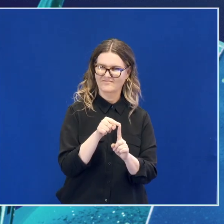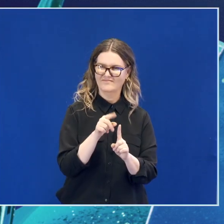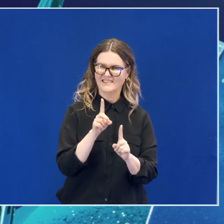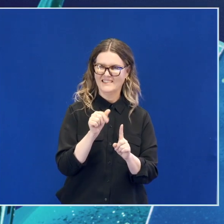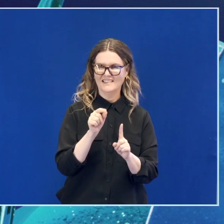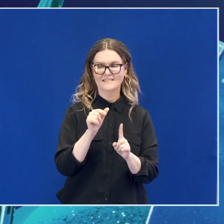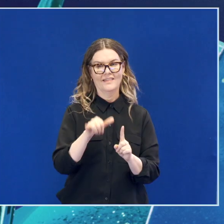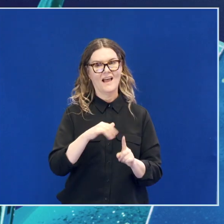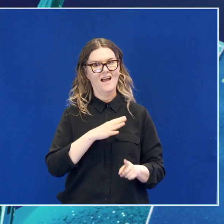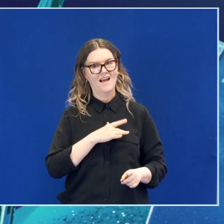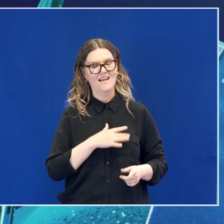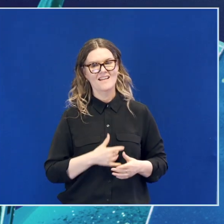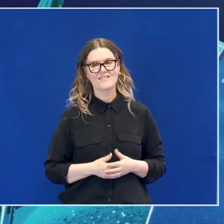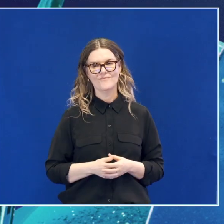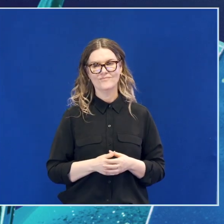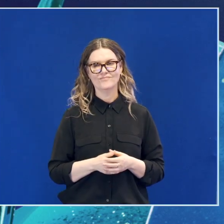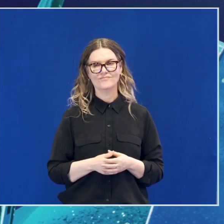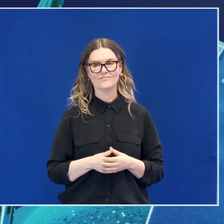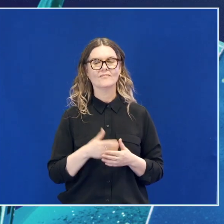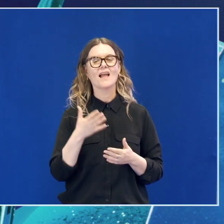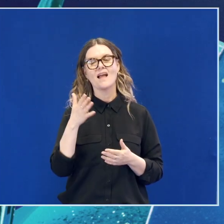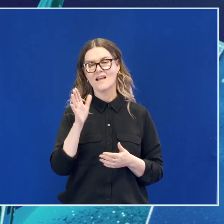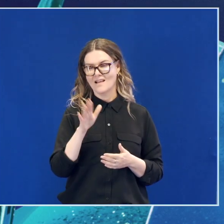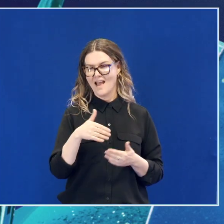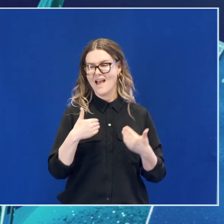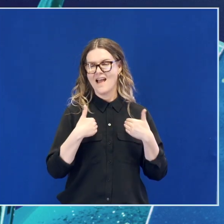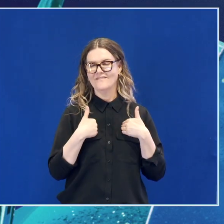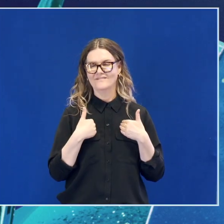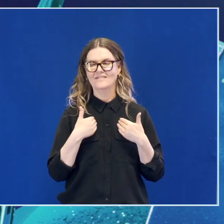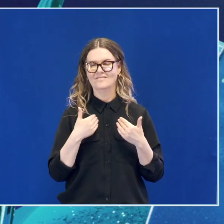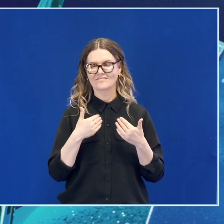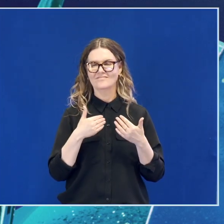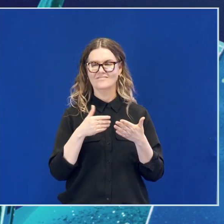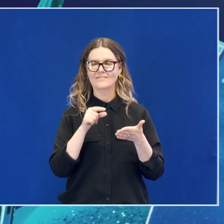to the task bar, Researcher and Analyst are two specific agents.